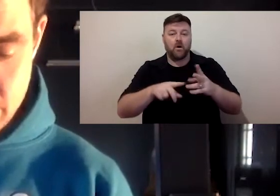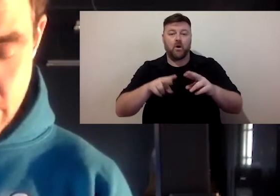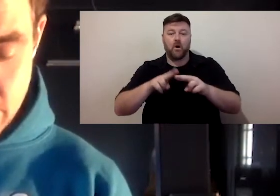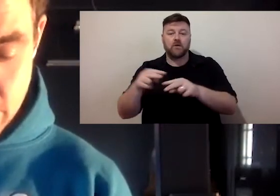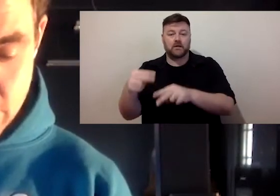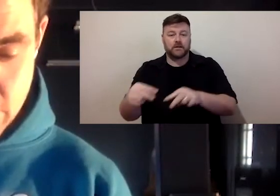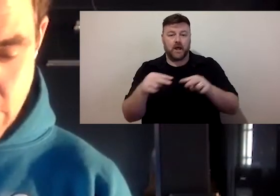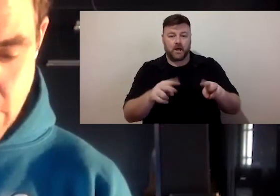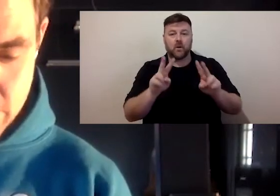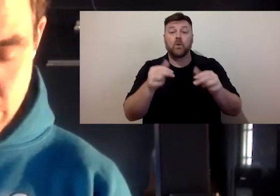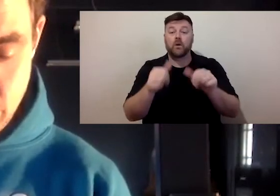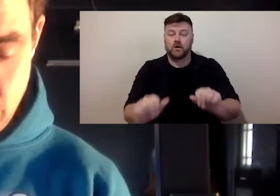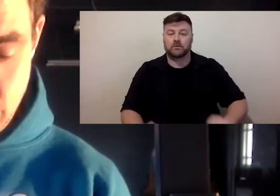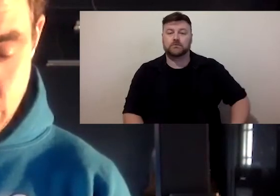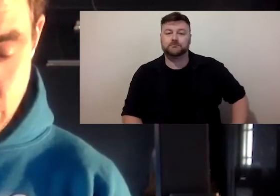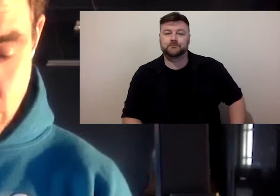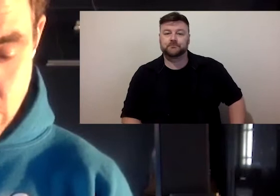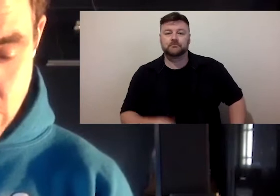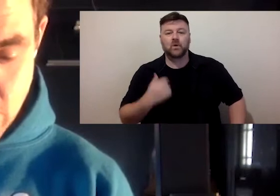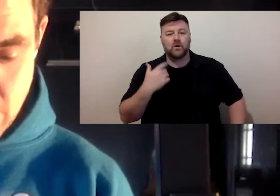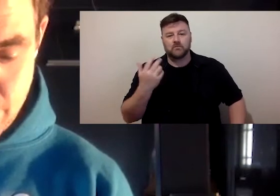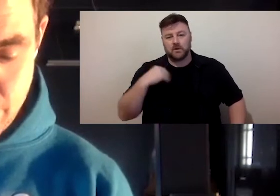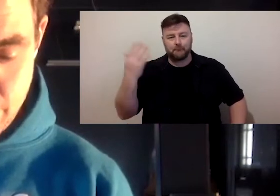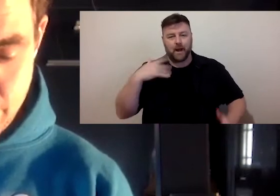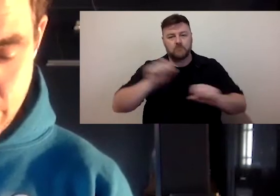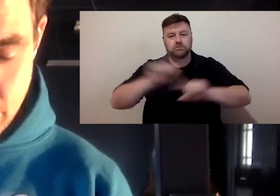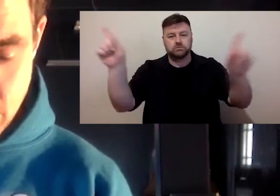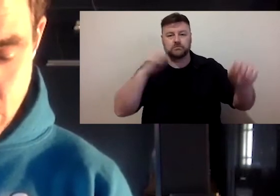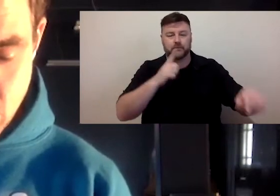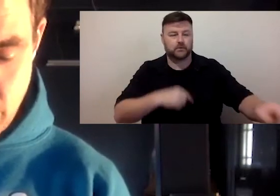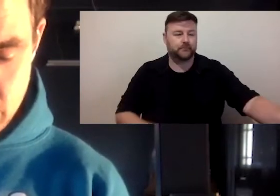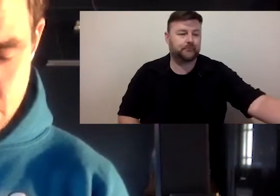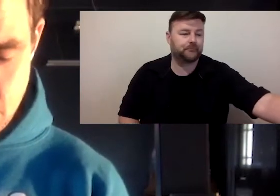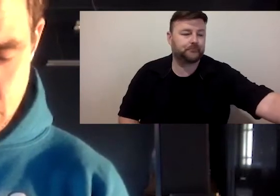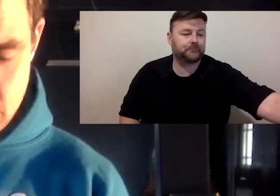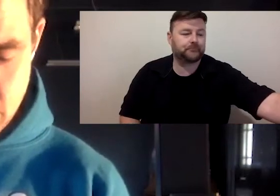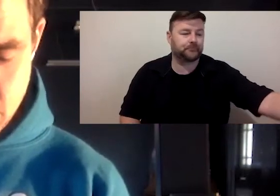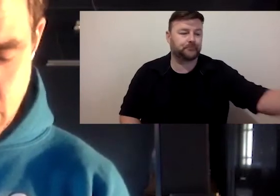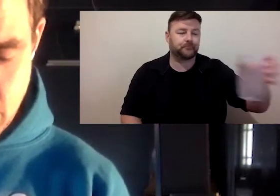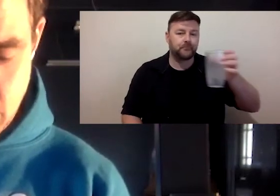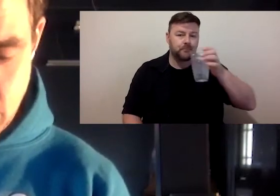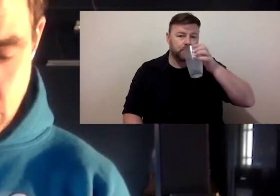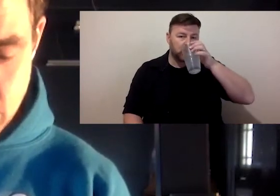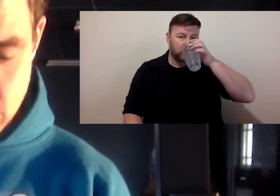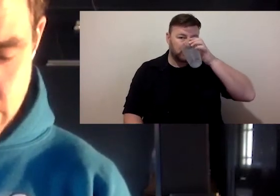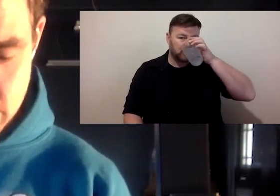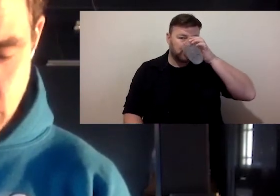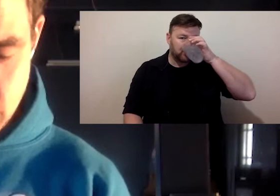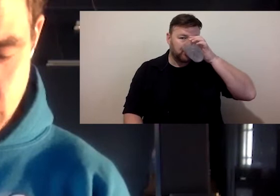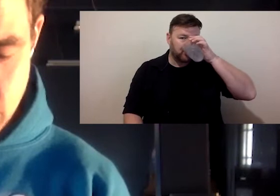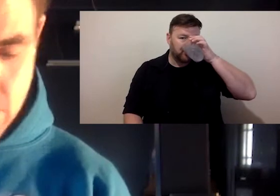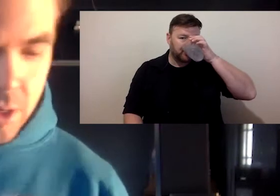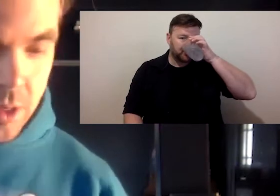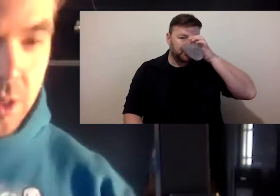I've sent it out to audience members that we're testing on.